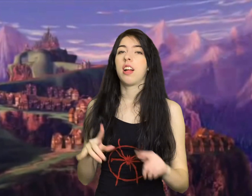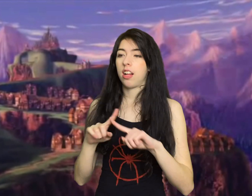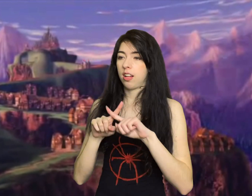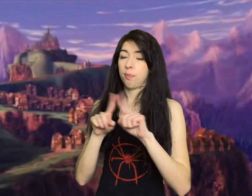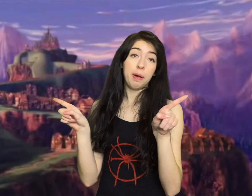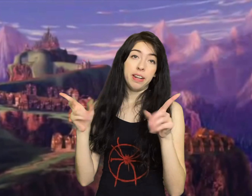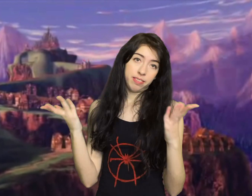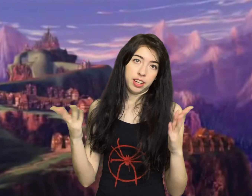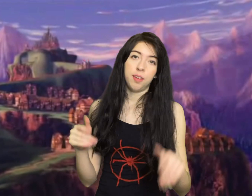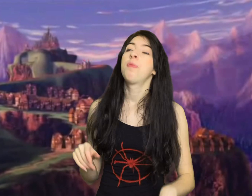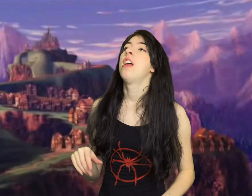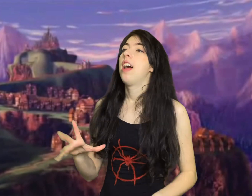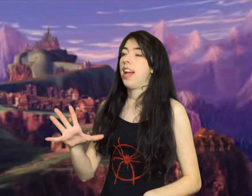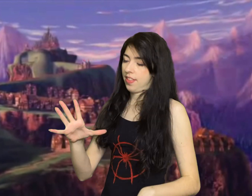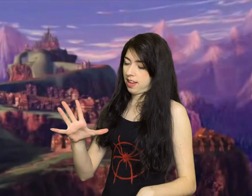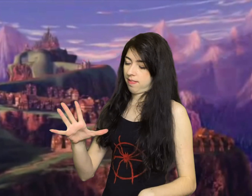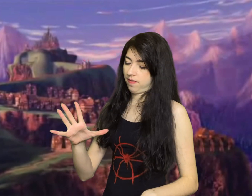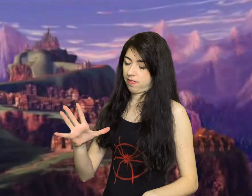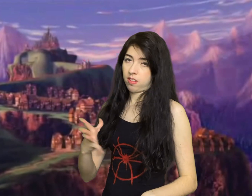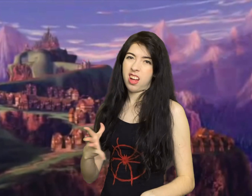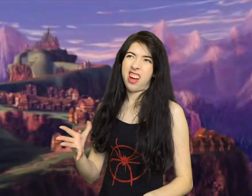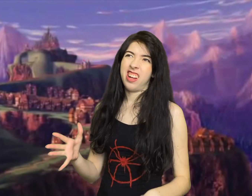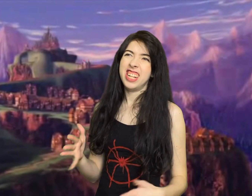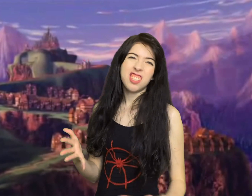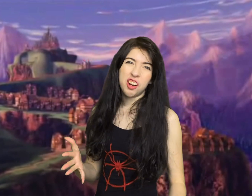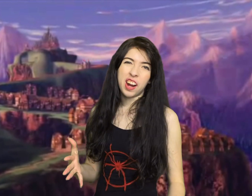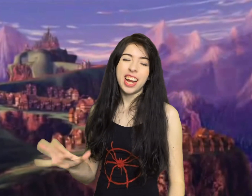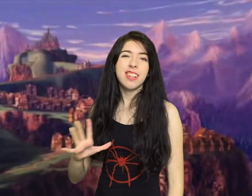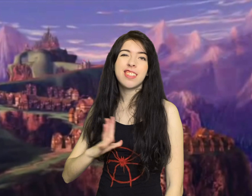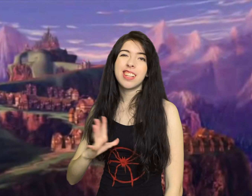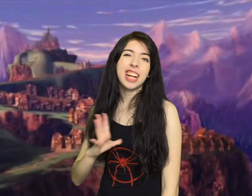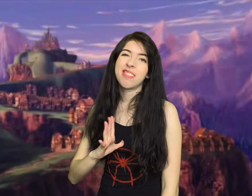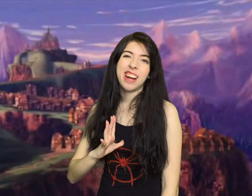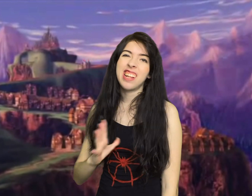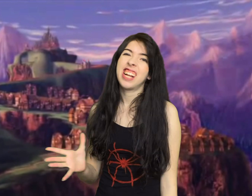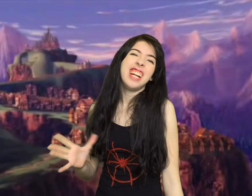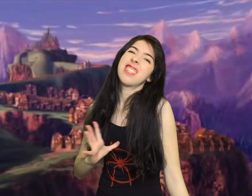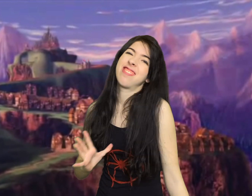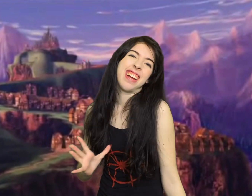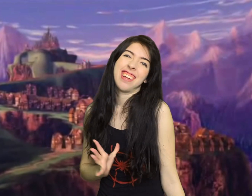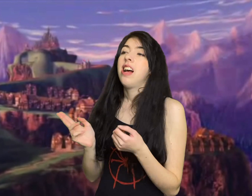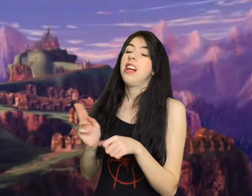uh BUT you know and then uh it's all right i just did like FINE like it's fine